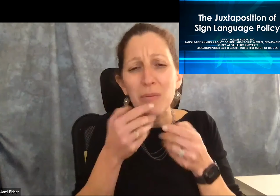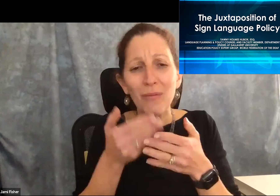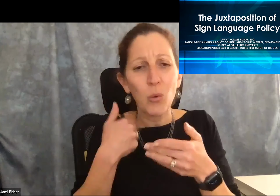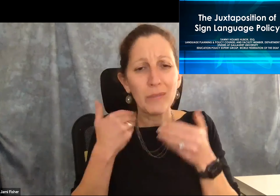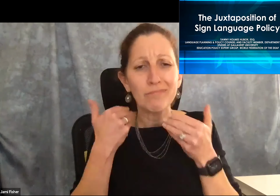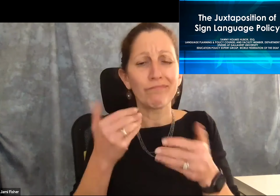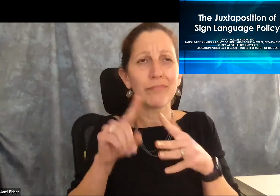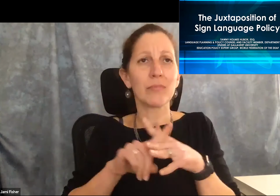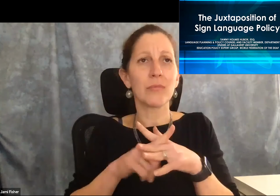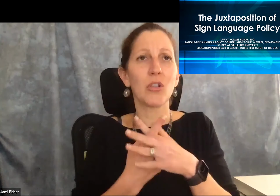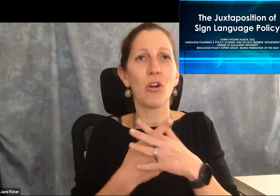Before we get in we have a few announcements.